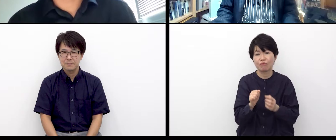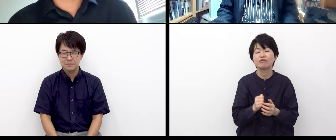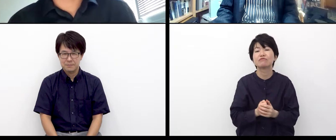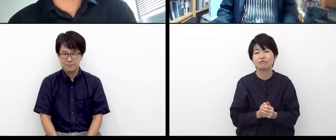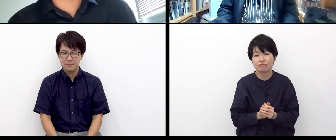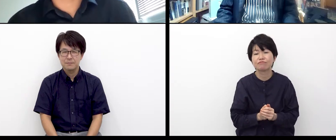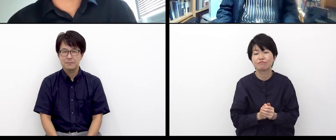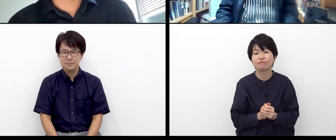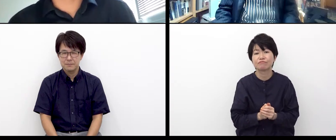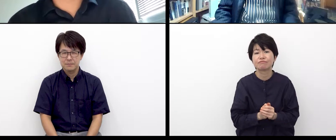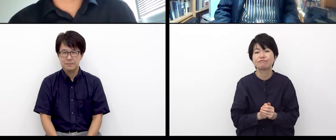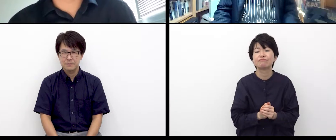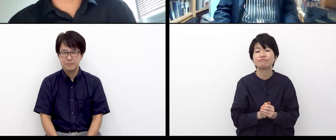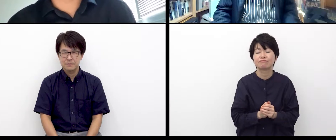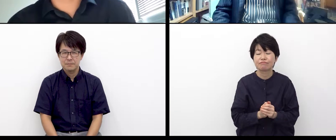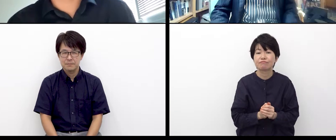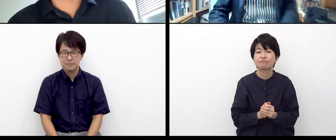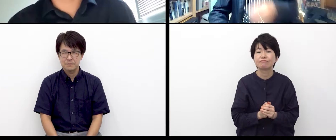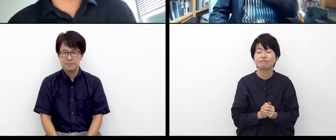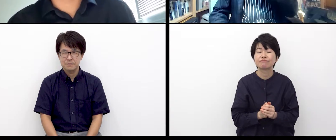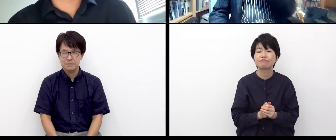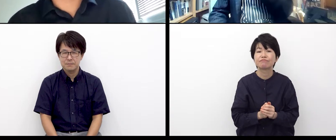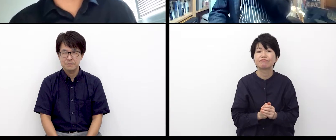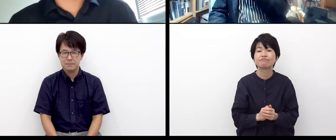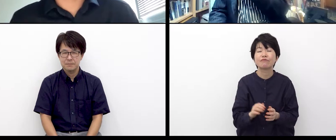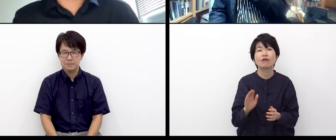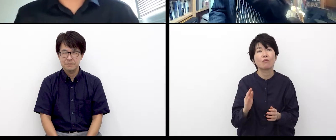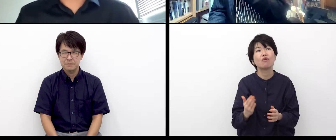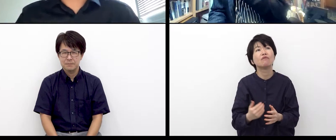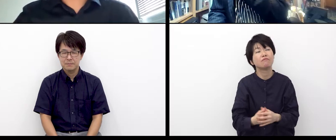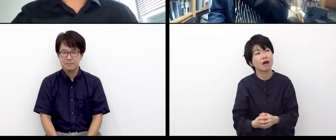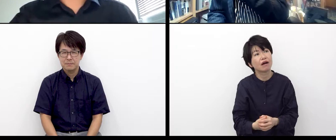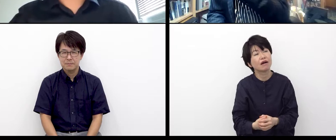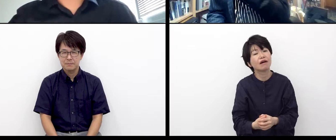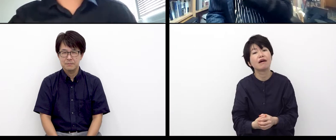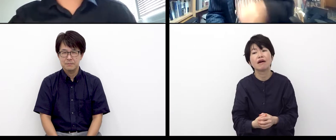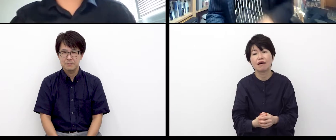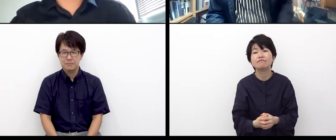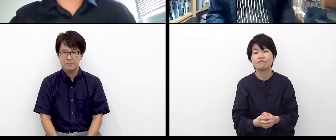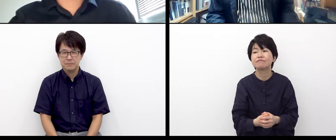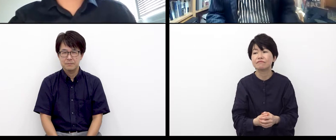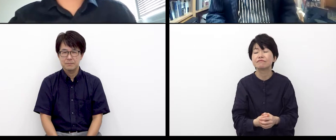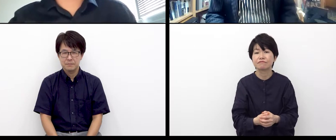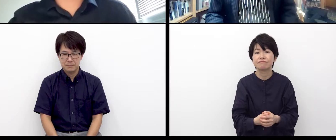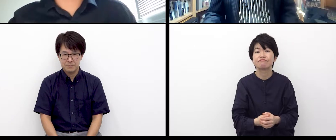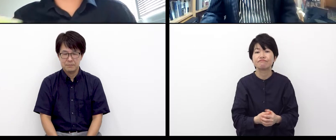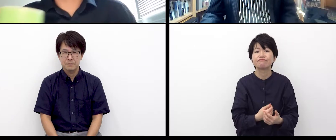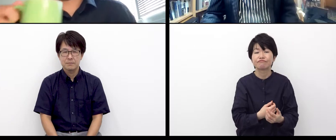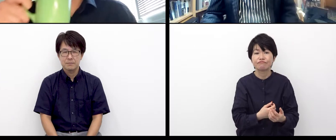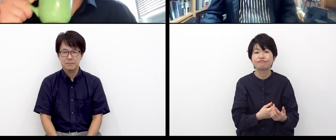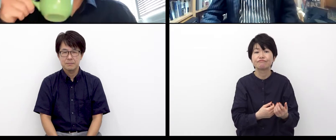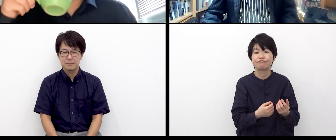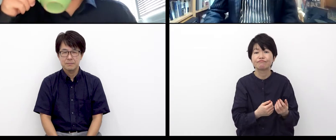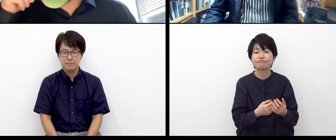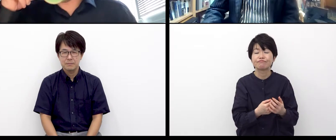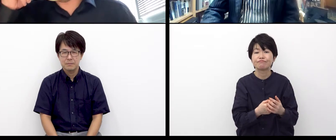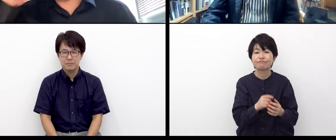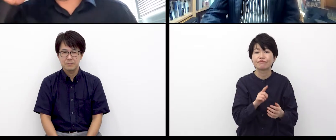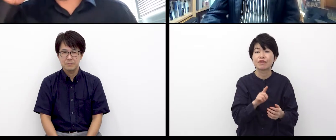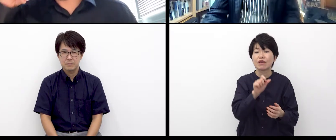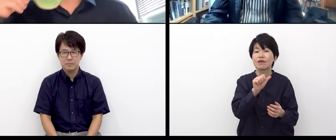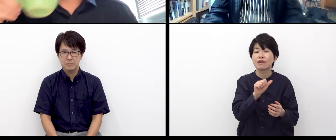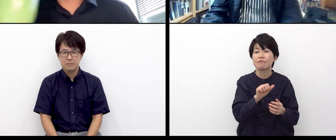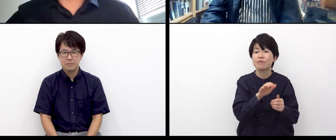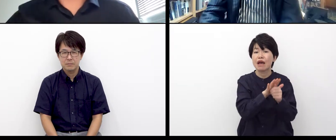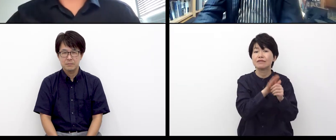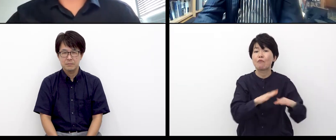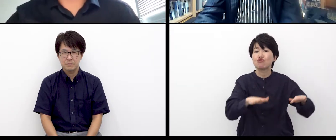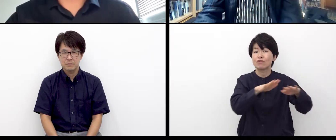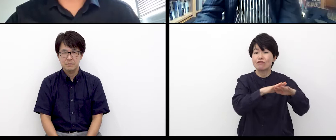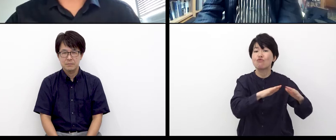And, well, I know they participate in this project in agreement,